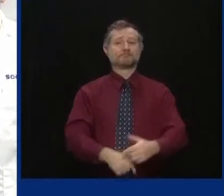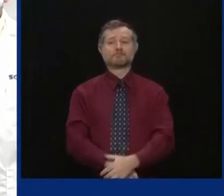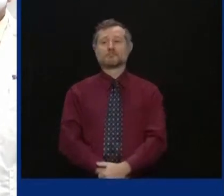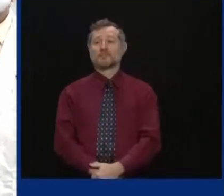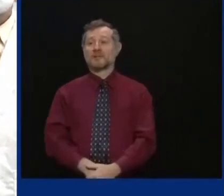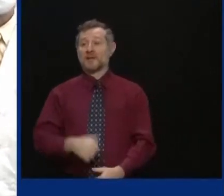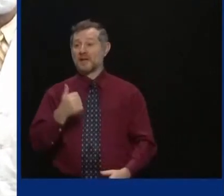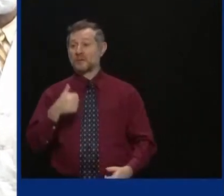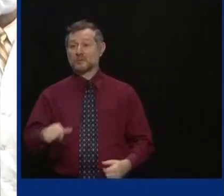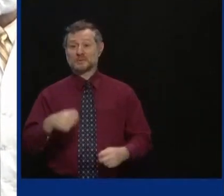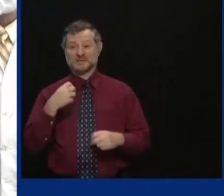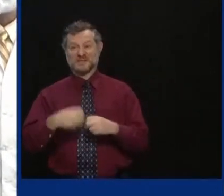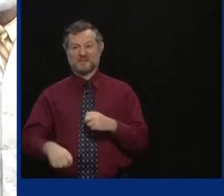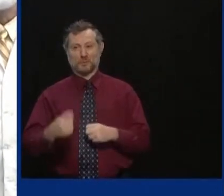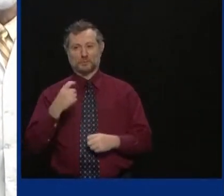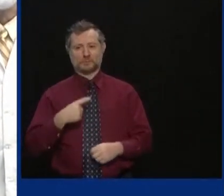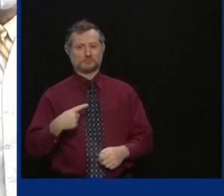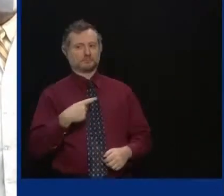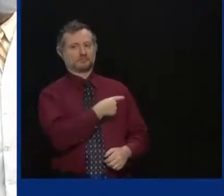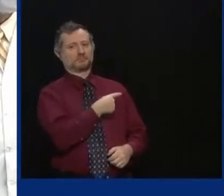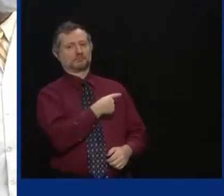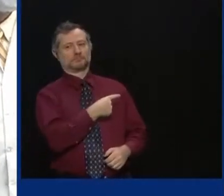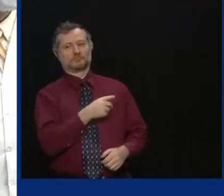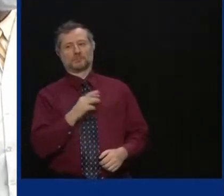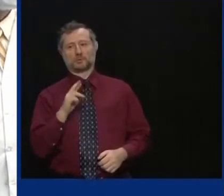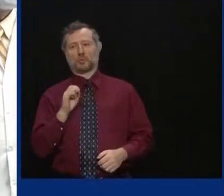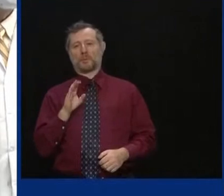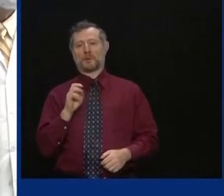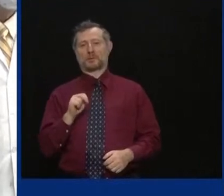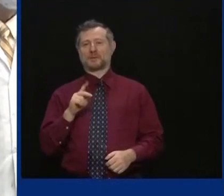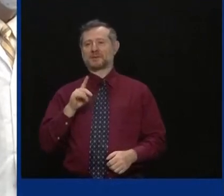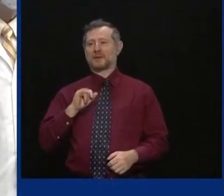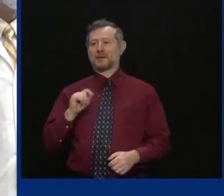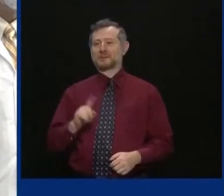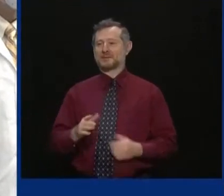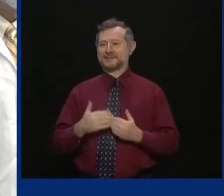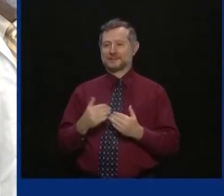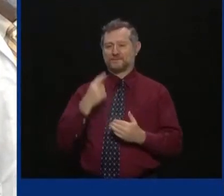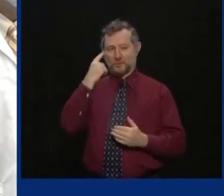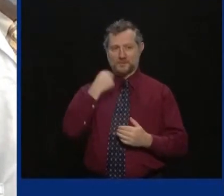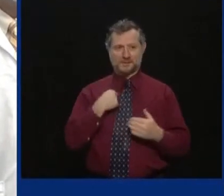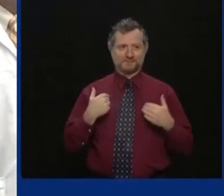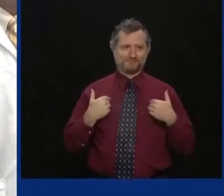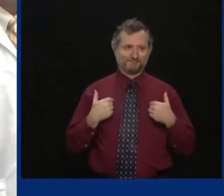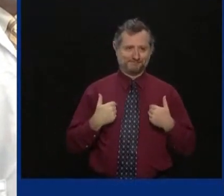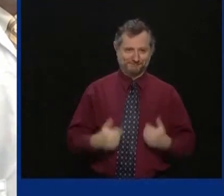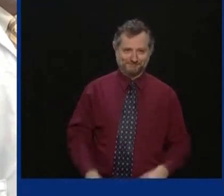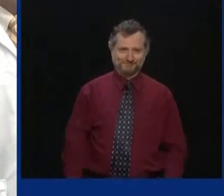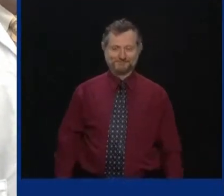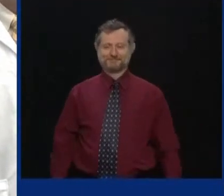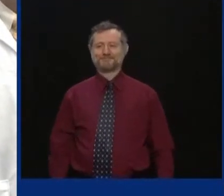I'D BE HAPPY TO TAKE ANY QUESTIONS. THE TOUGH QUESTIONS GO TO